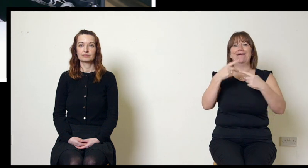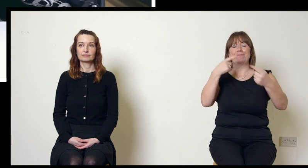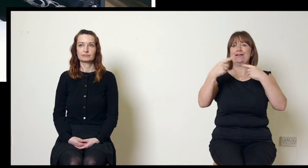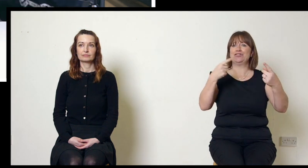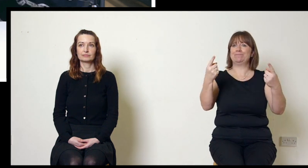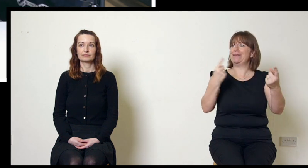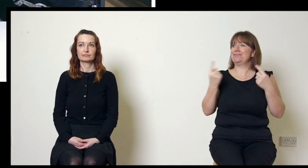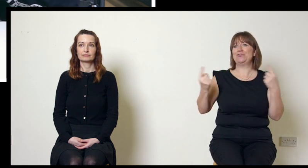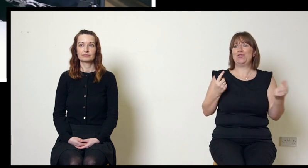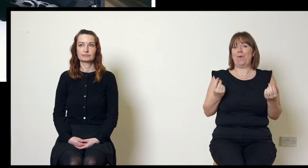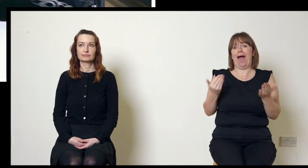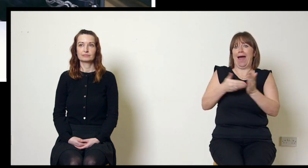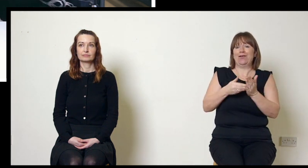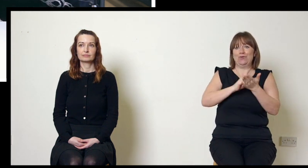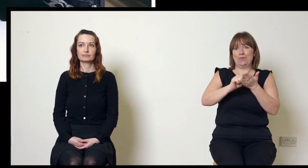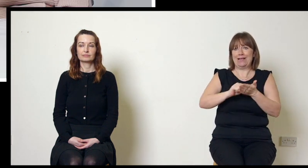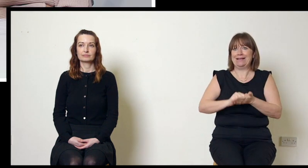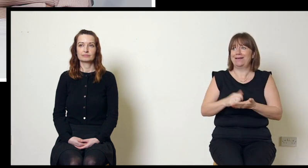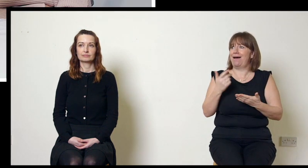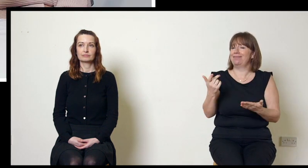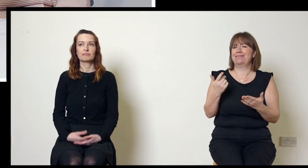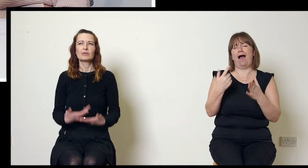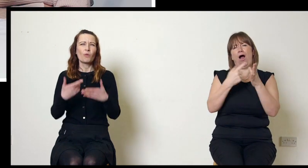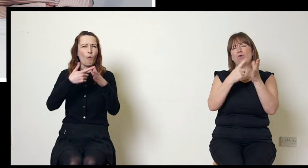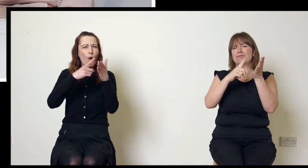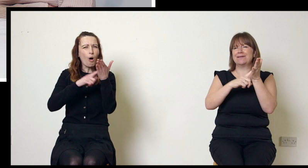And Kim's given some examples of what the old text is like. So what’s an alt text?